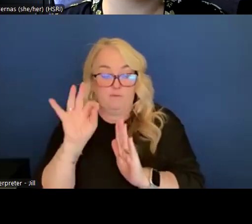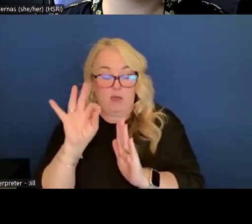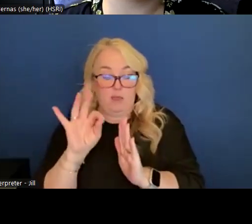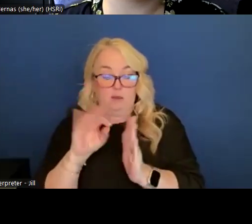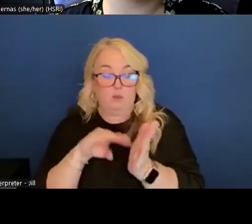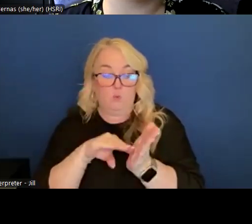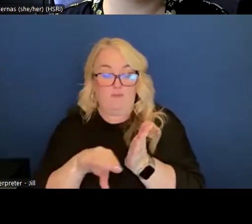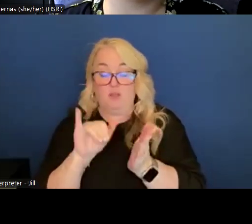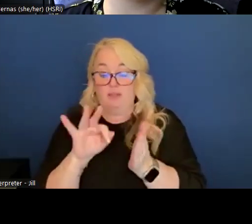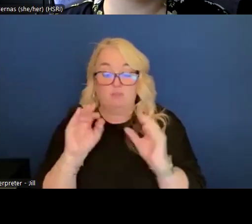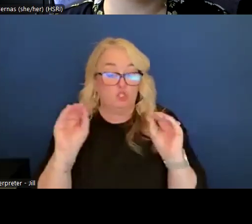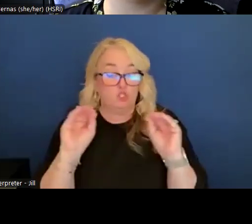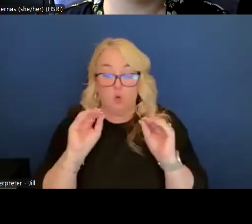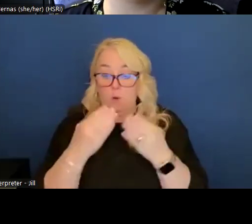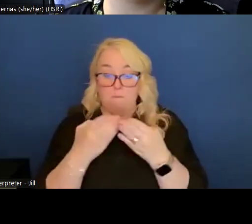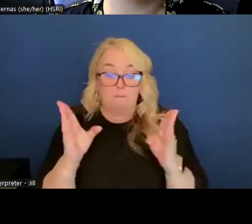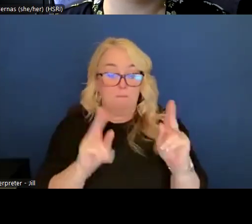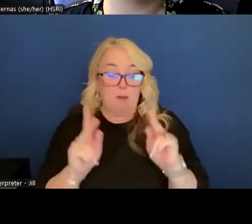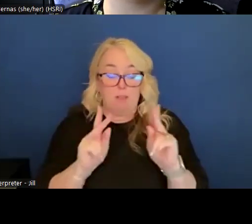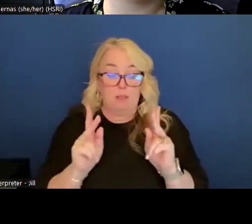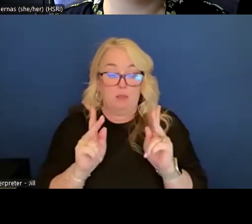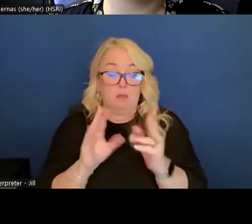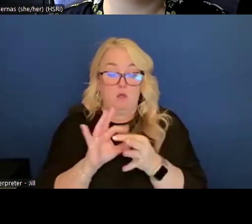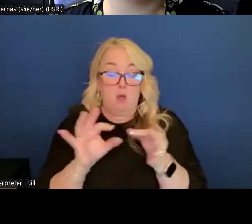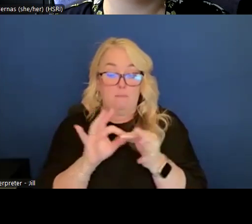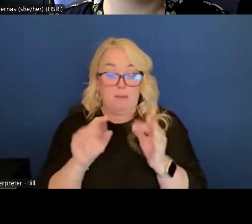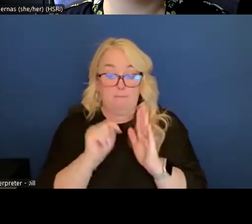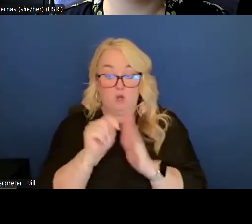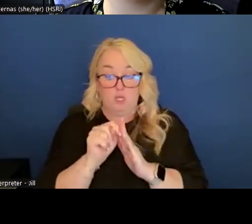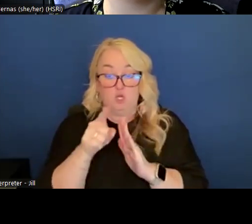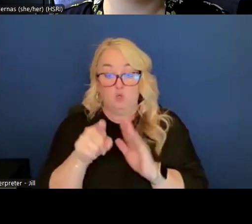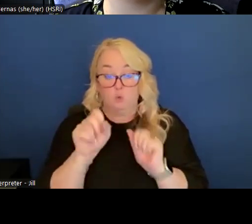no public comment period, that you look up your waiver. You may